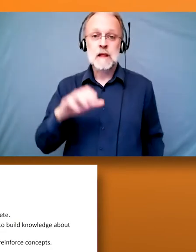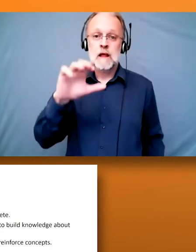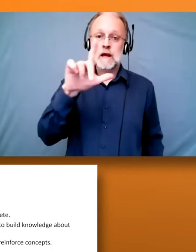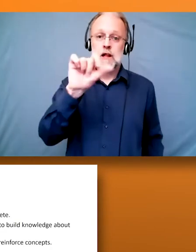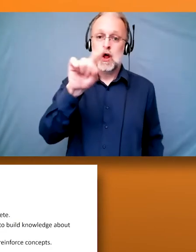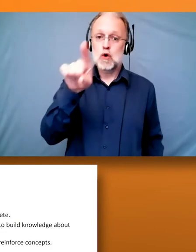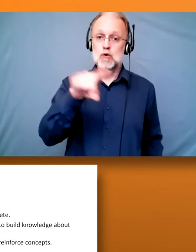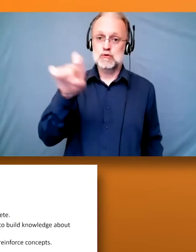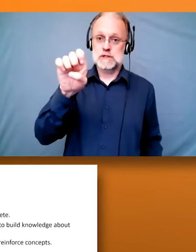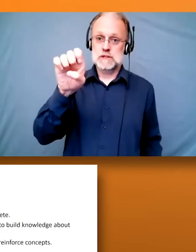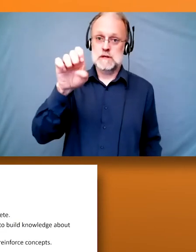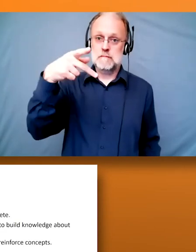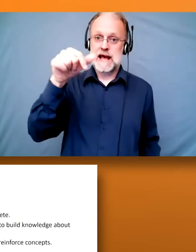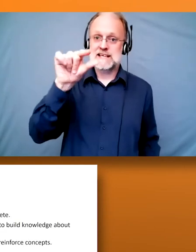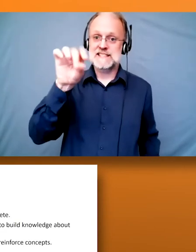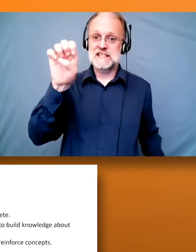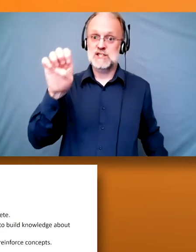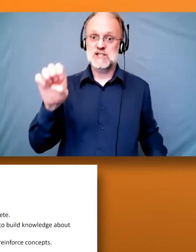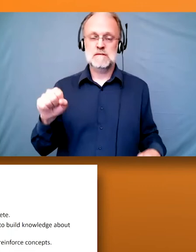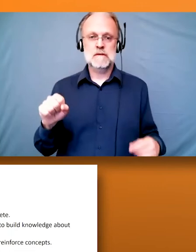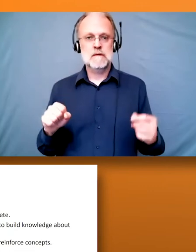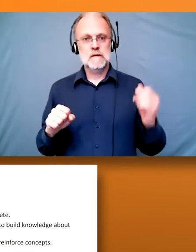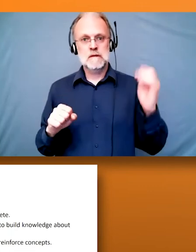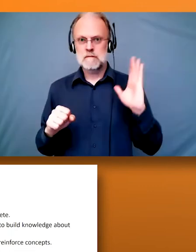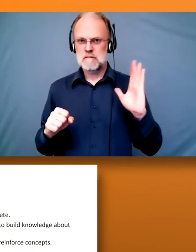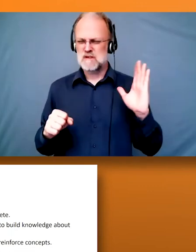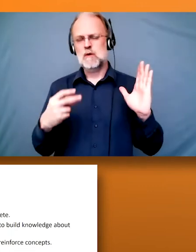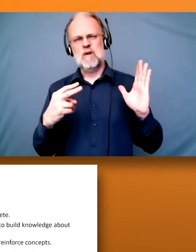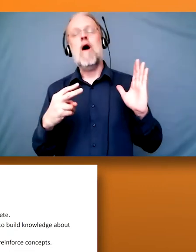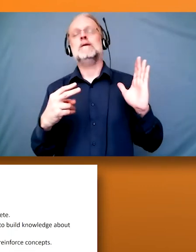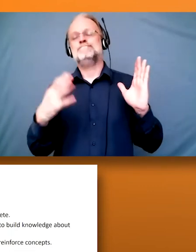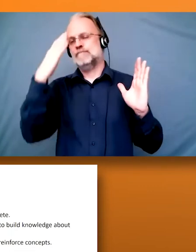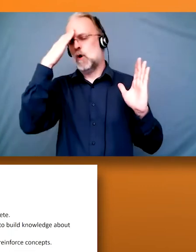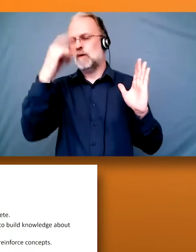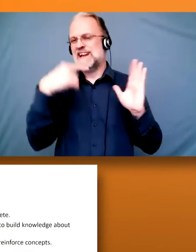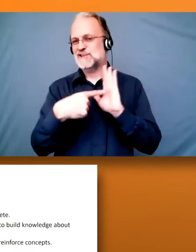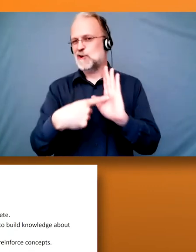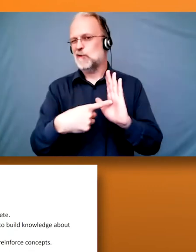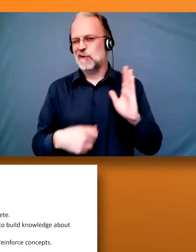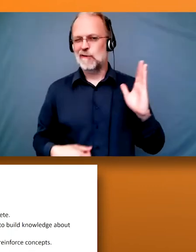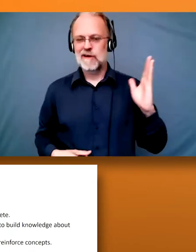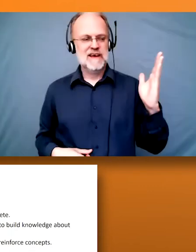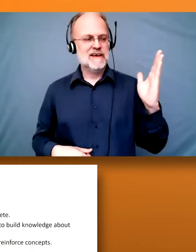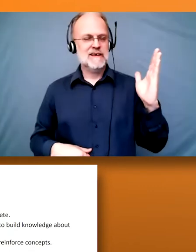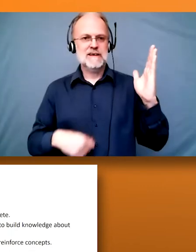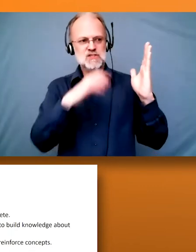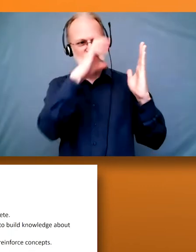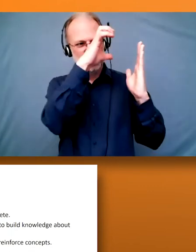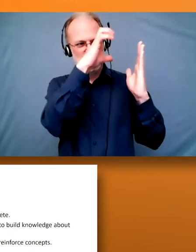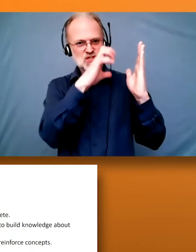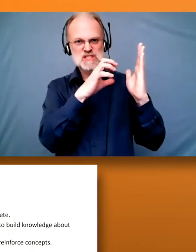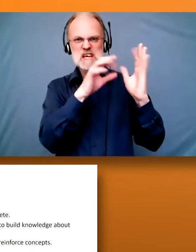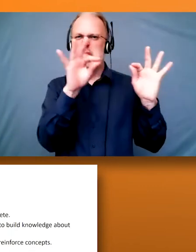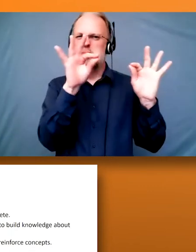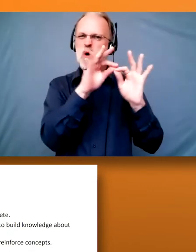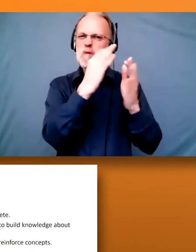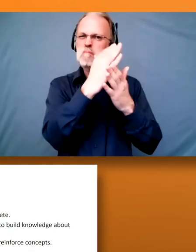Cloze passages. These are going to look real familiar when I show them to you. You can choose an important part of text,